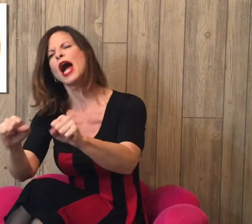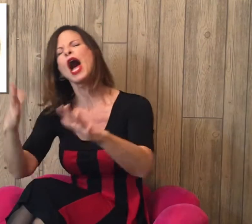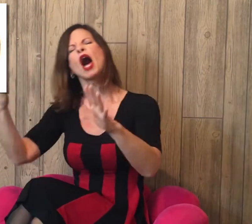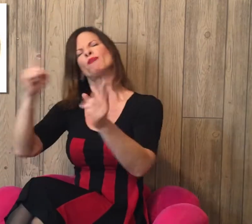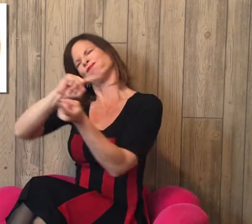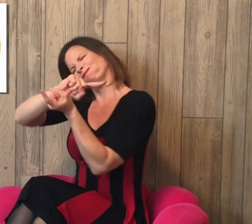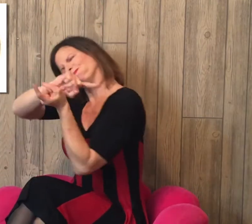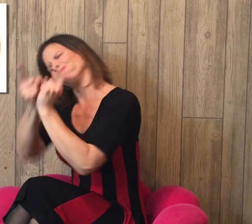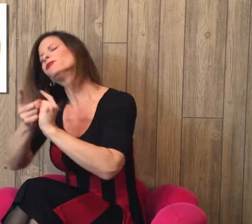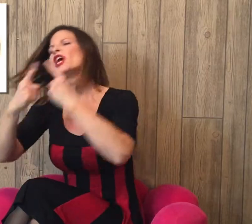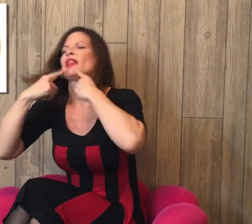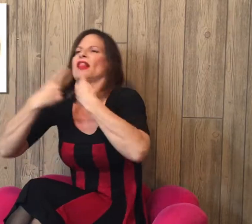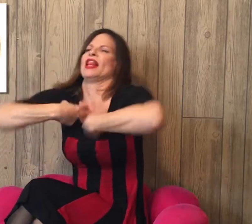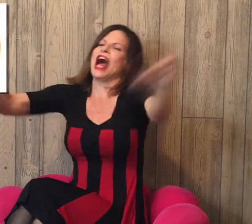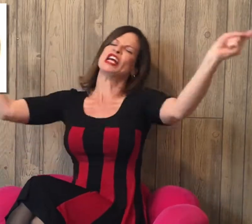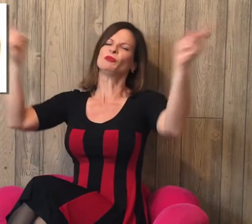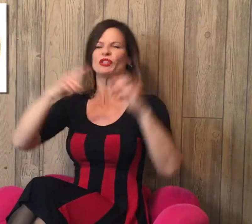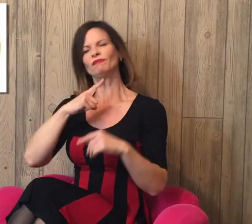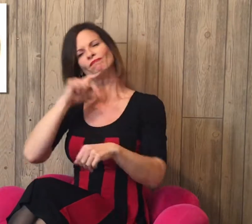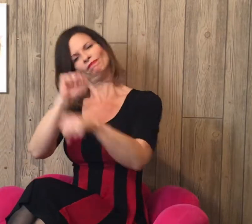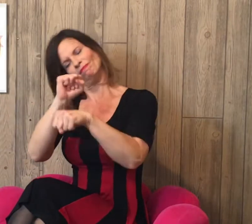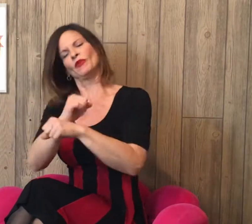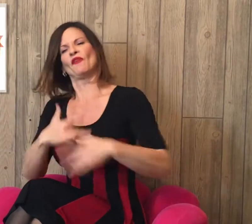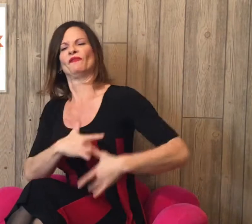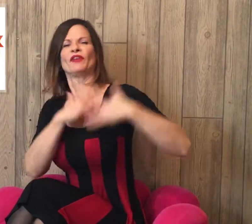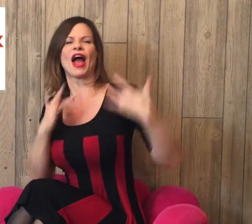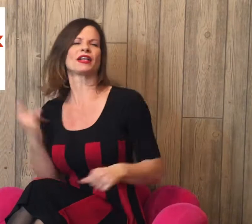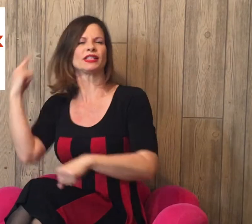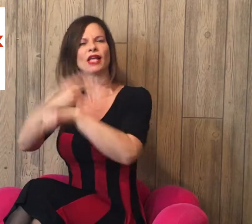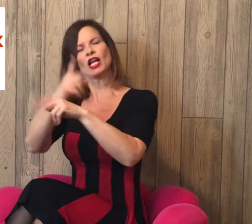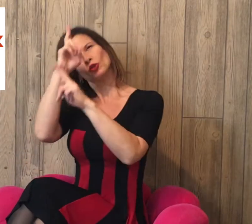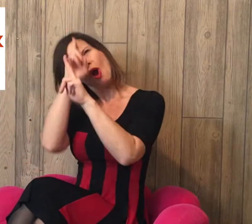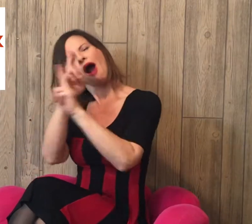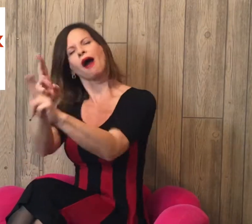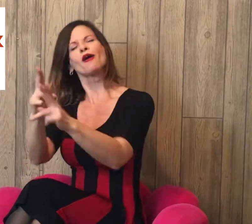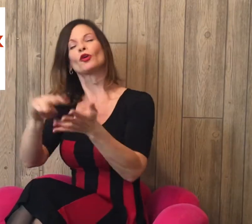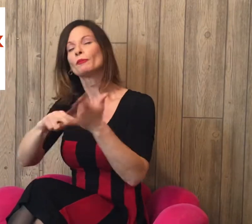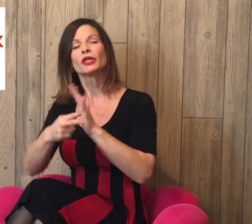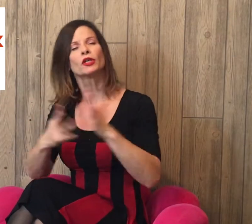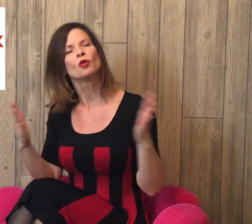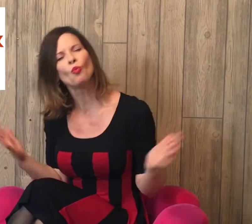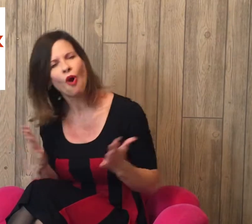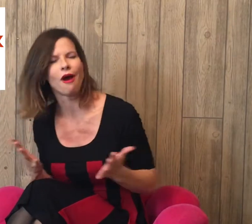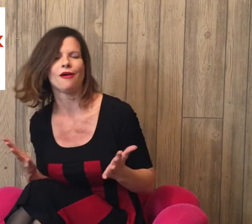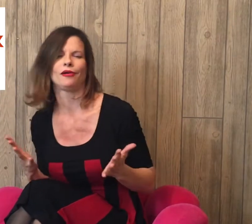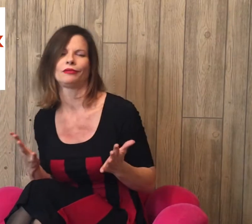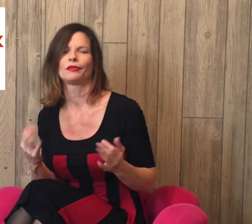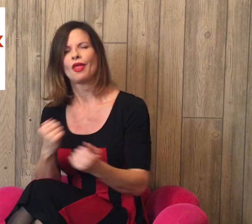reclaimed, changed, and announced it to be St. Valentine's Day to honor and love God,